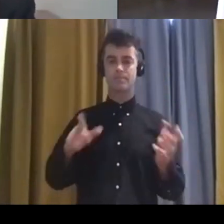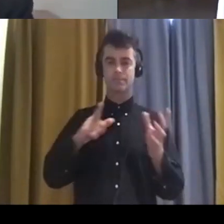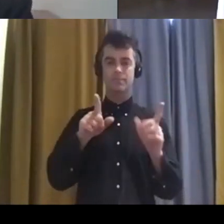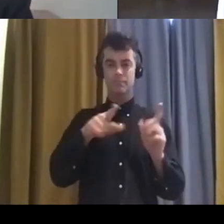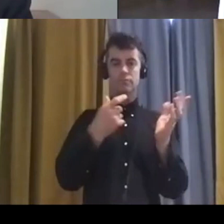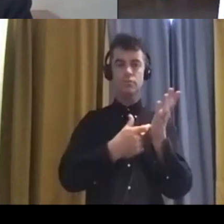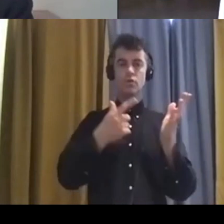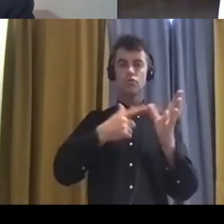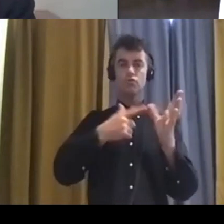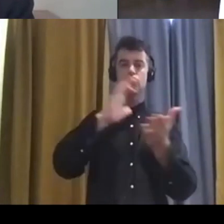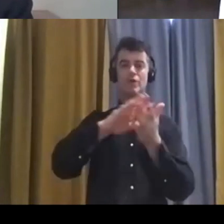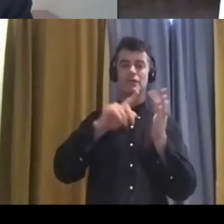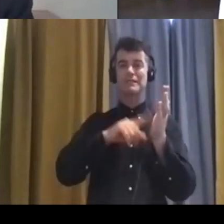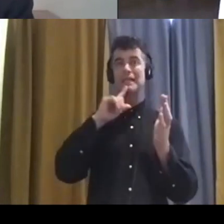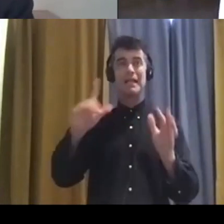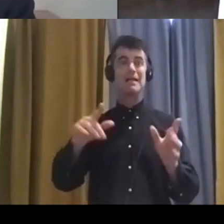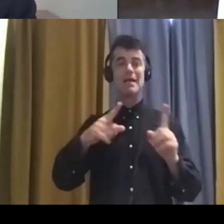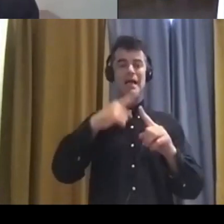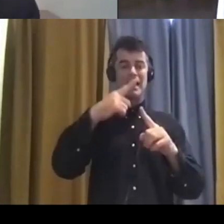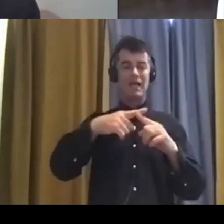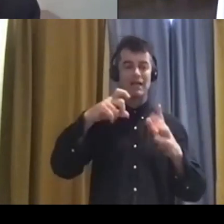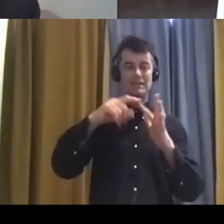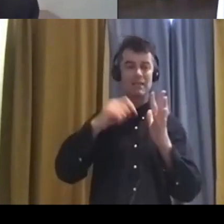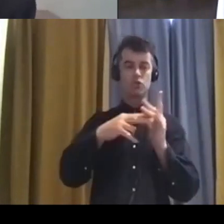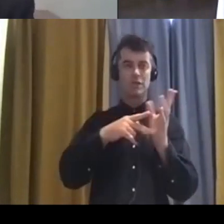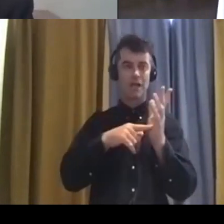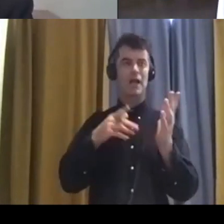pointed out Xceptional has done that incredibly well through Remarkable to really untap that